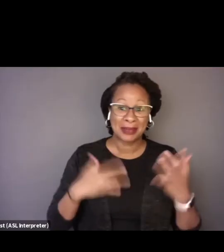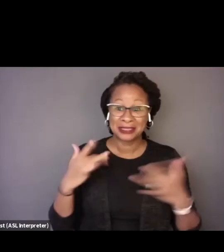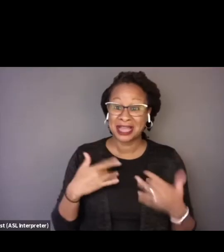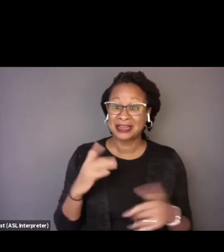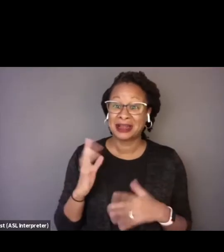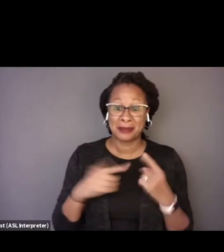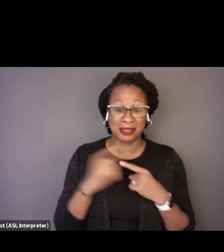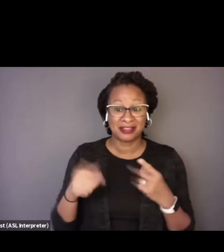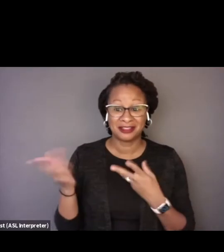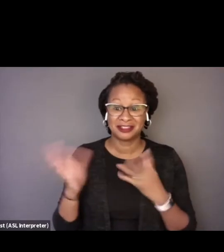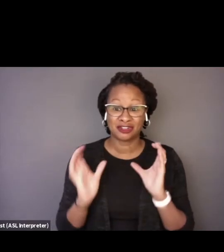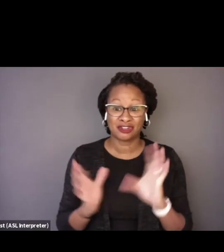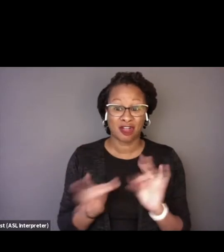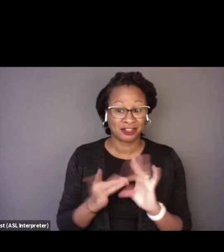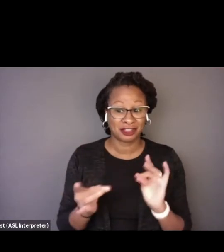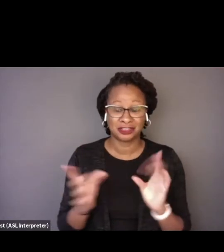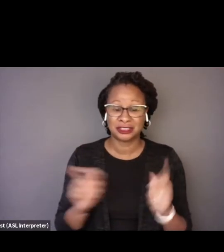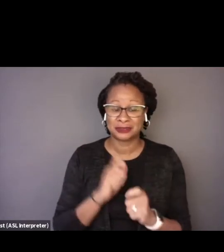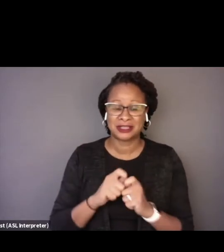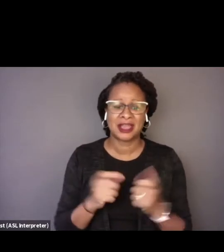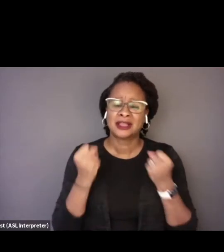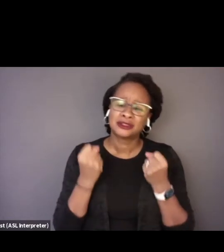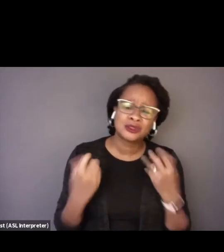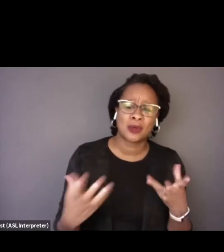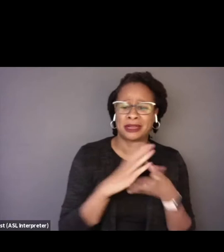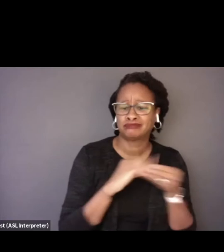because there are so many legacy docs out there